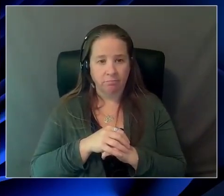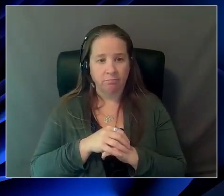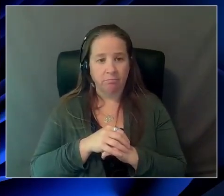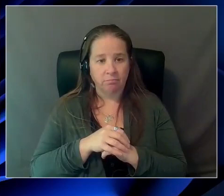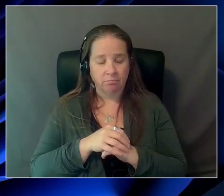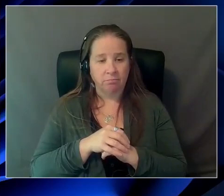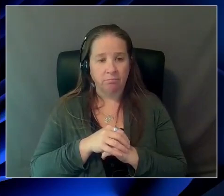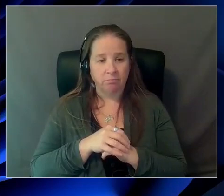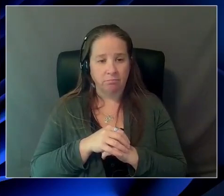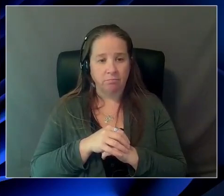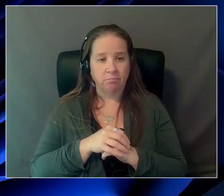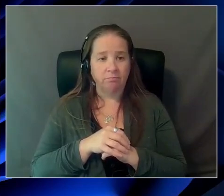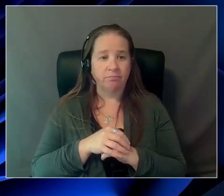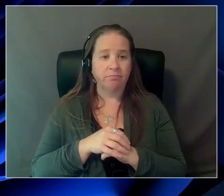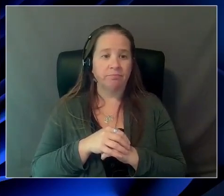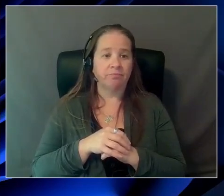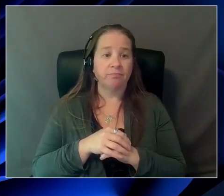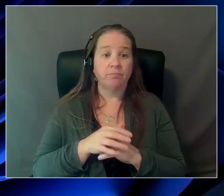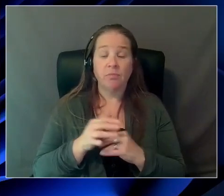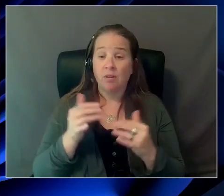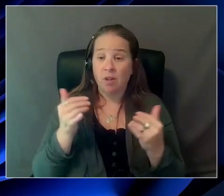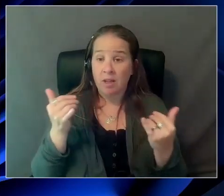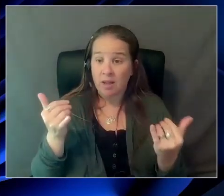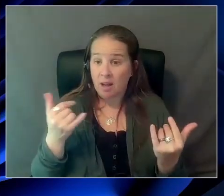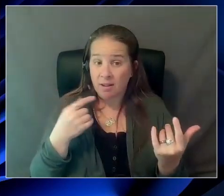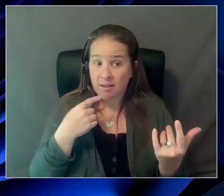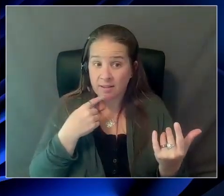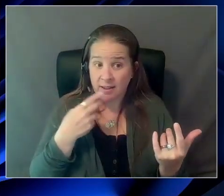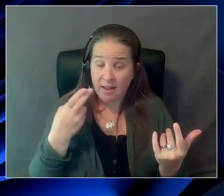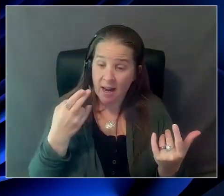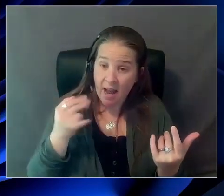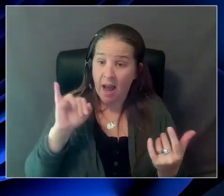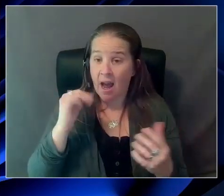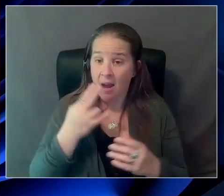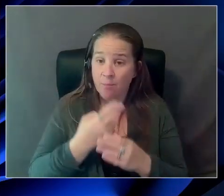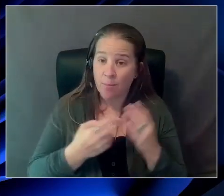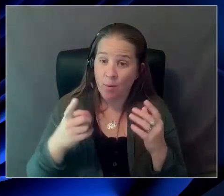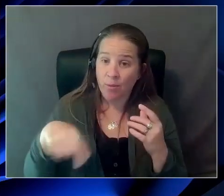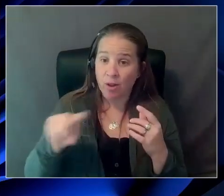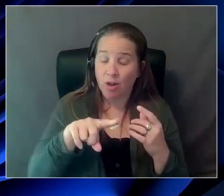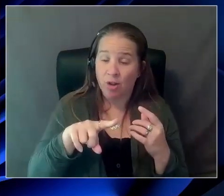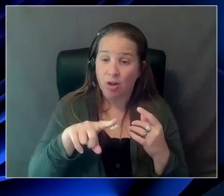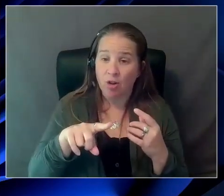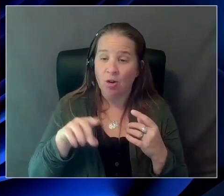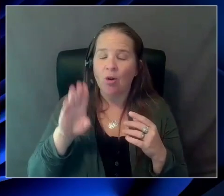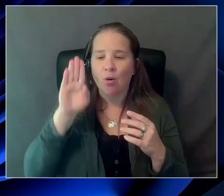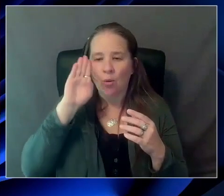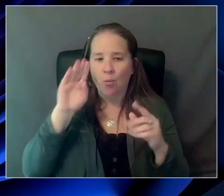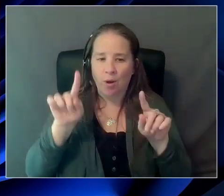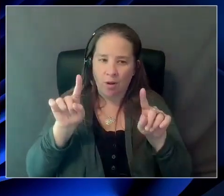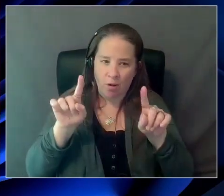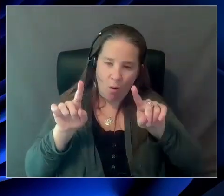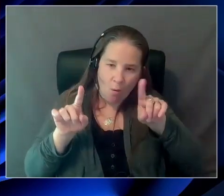So what I'm doing today so I just typed in Hi to both of you. I'm going to do an open parentheses